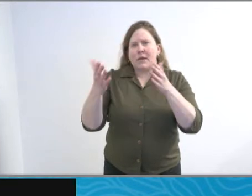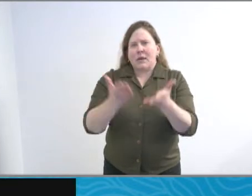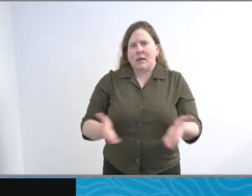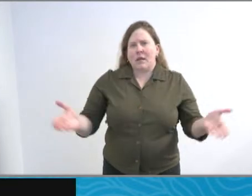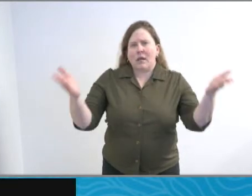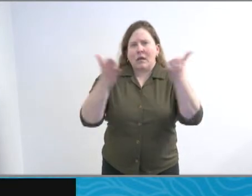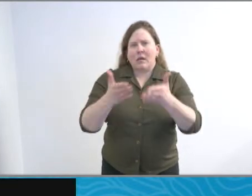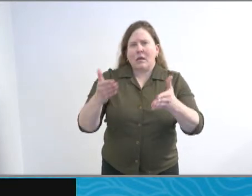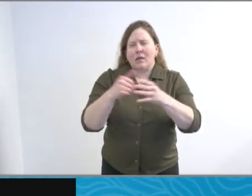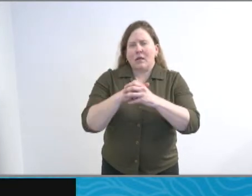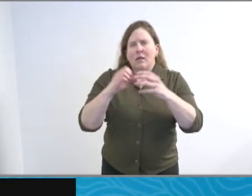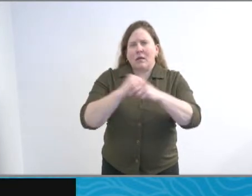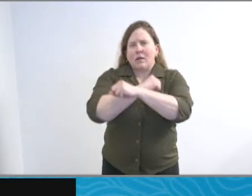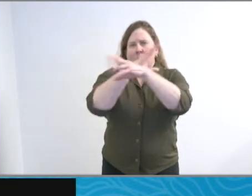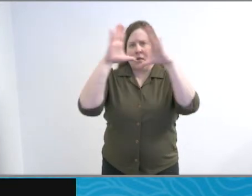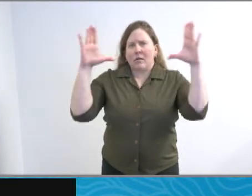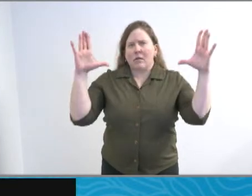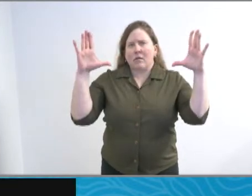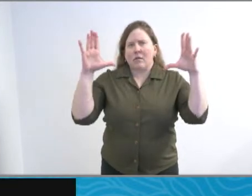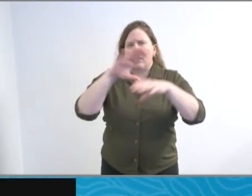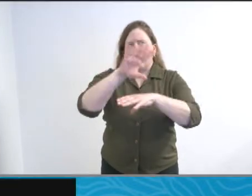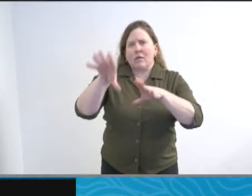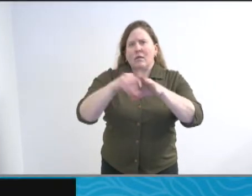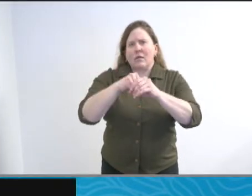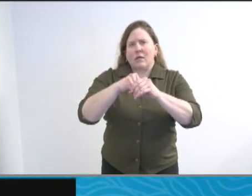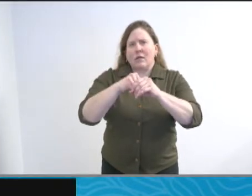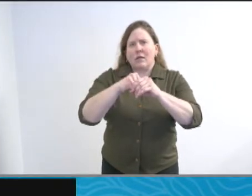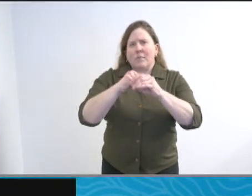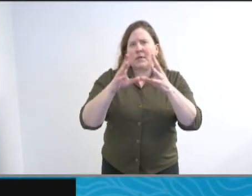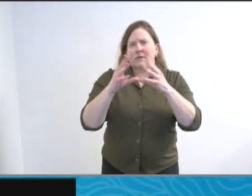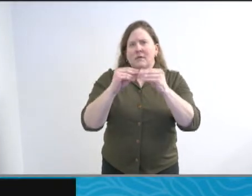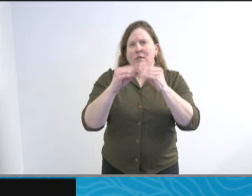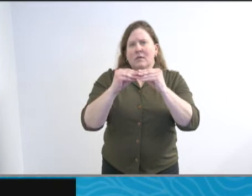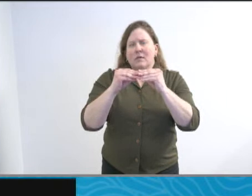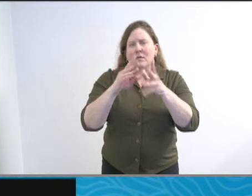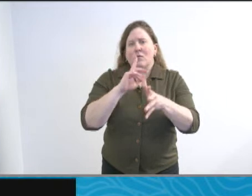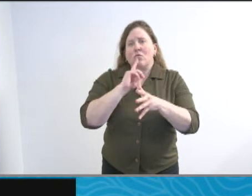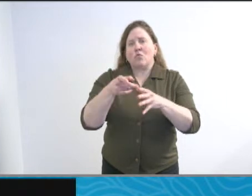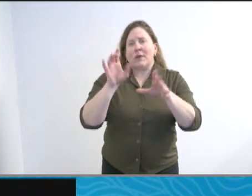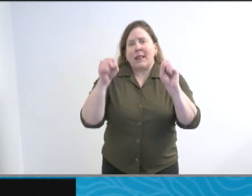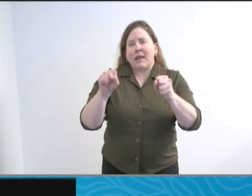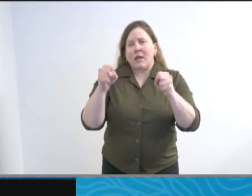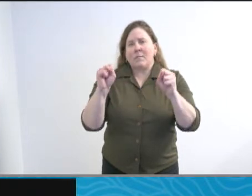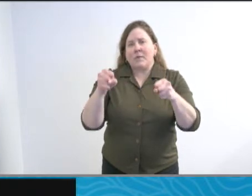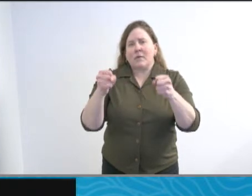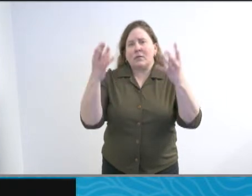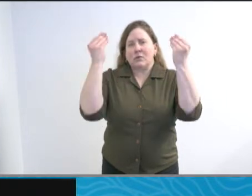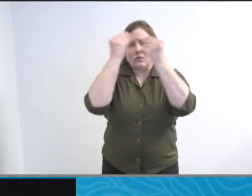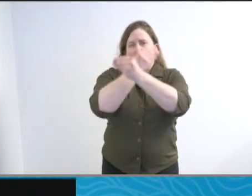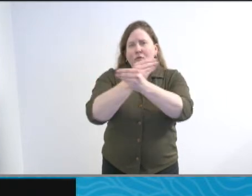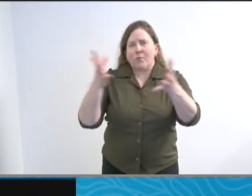how our visioning process and our engagement sessions are really able to inform us and how we can connect